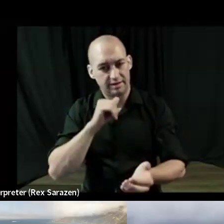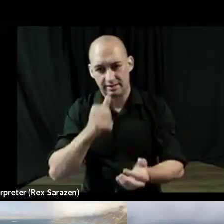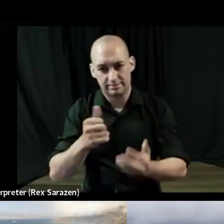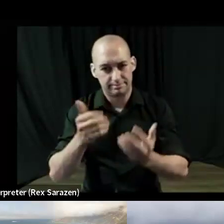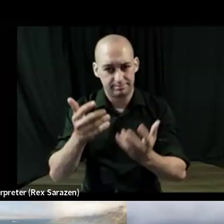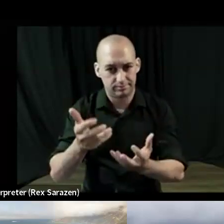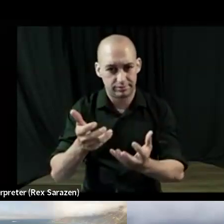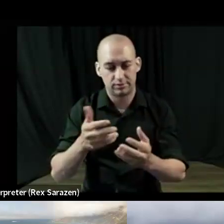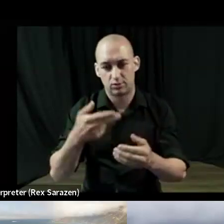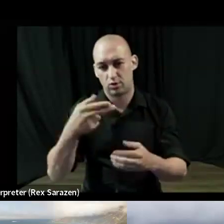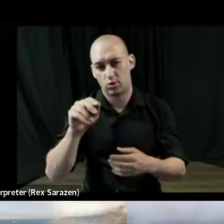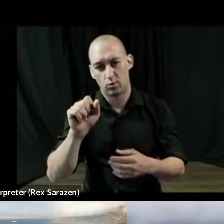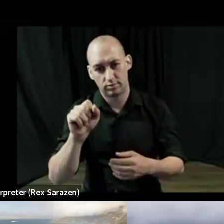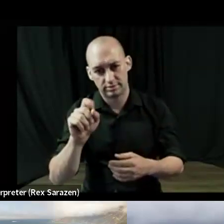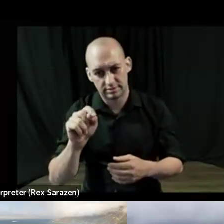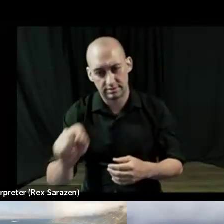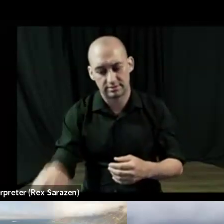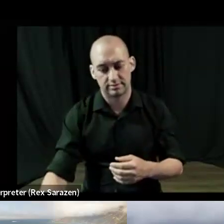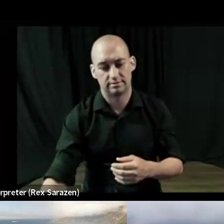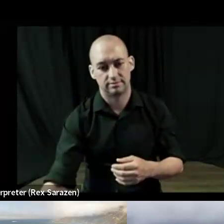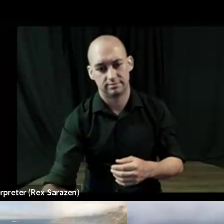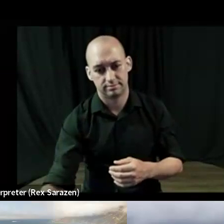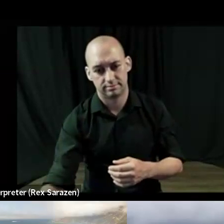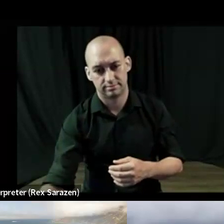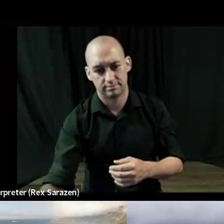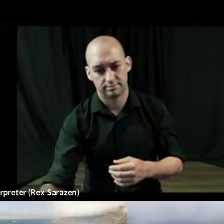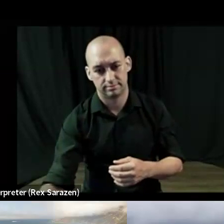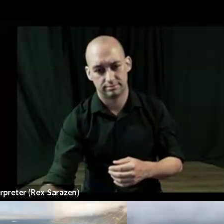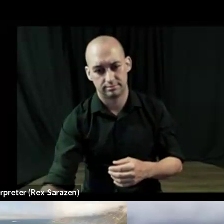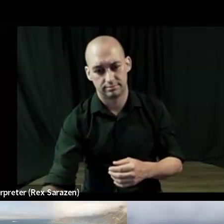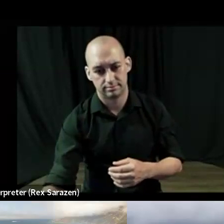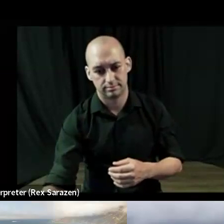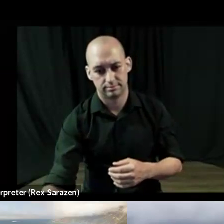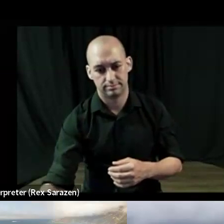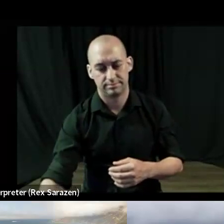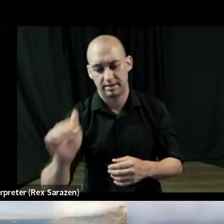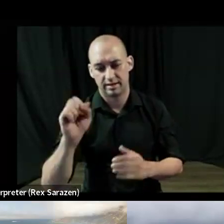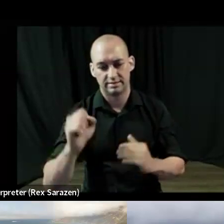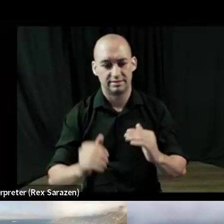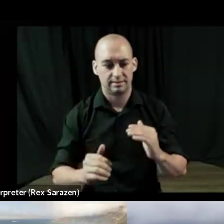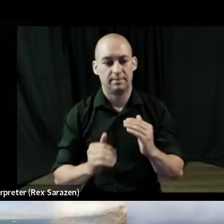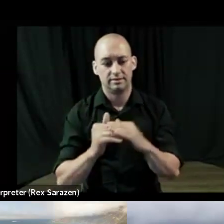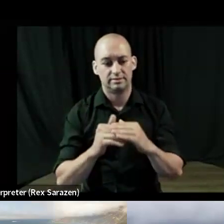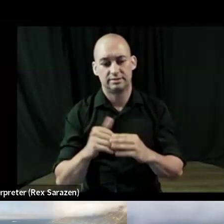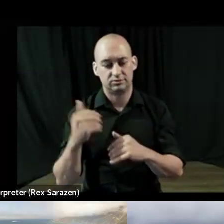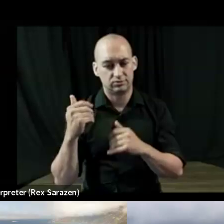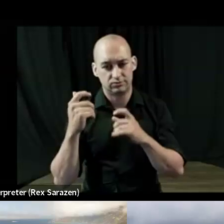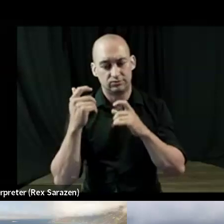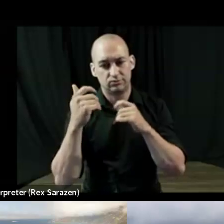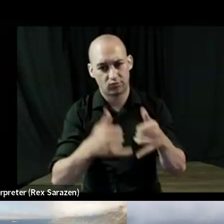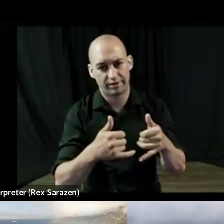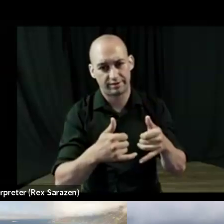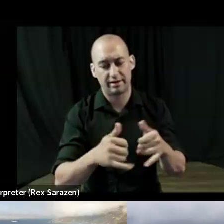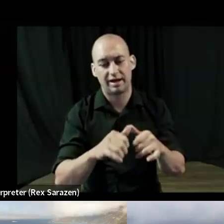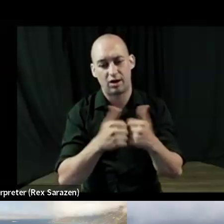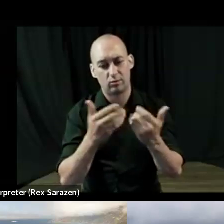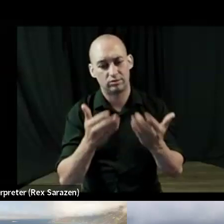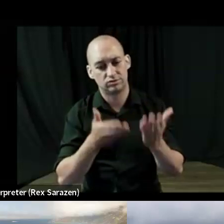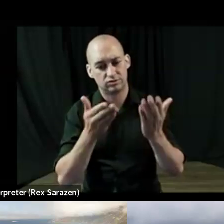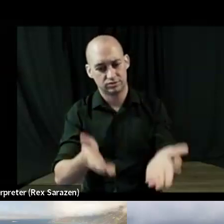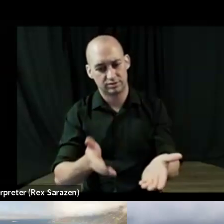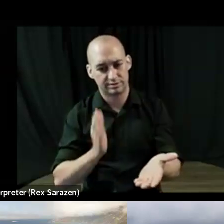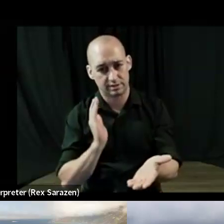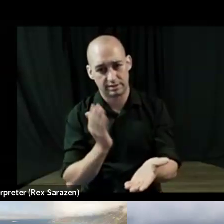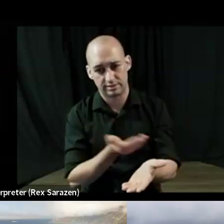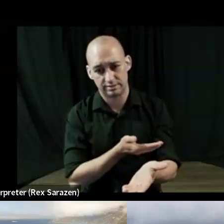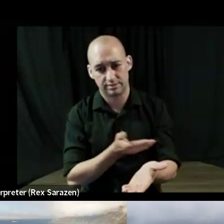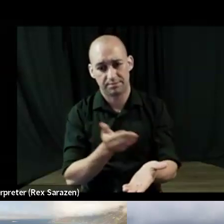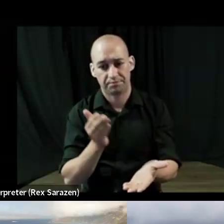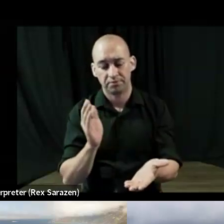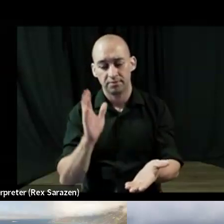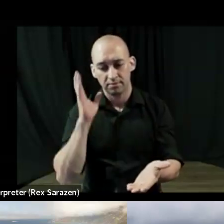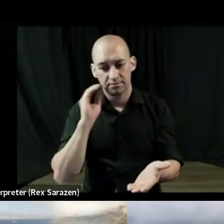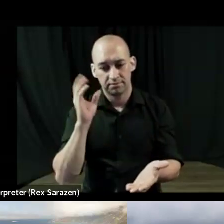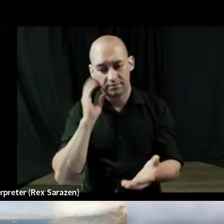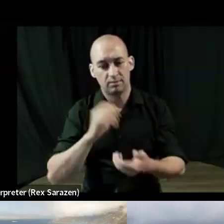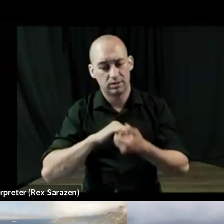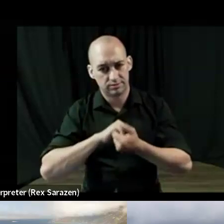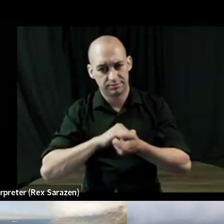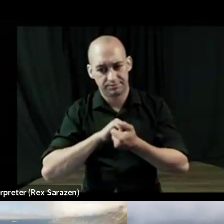host as Capacity Grant and how would you suggest those of us, you know we've been partnering for